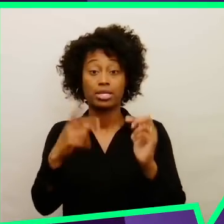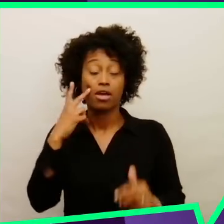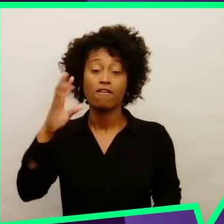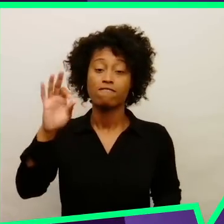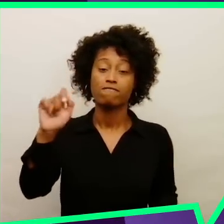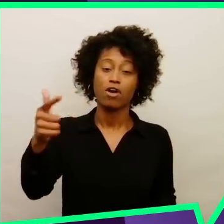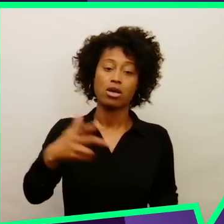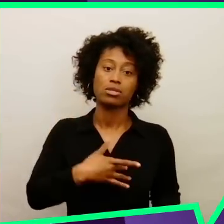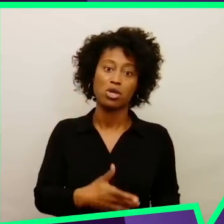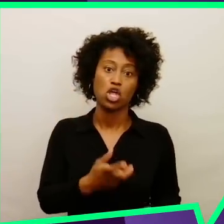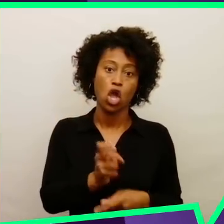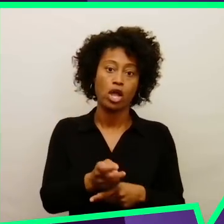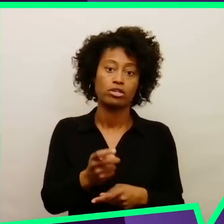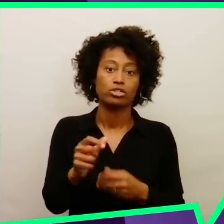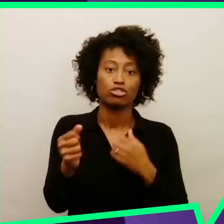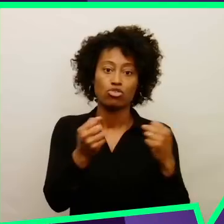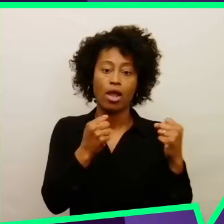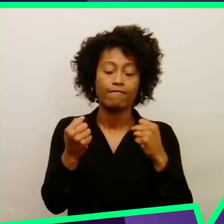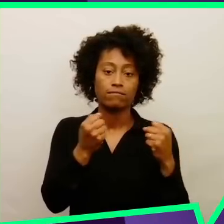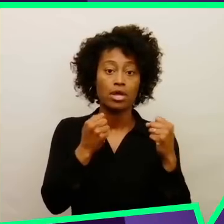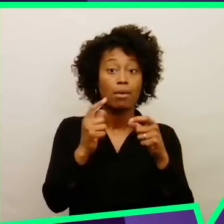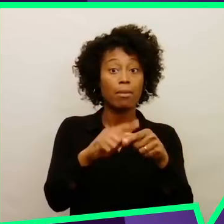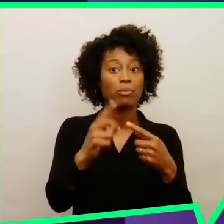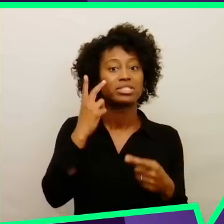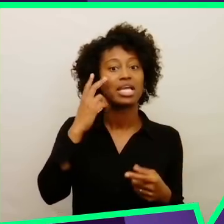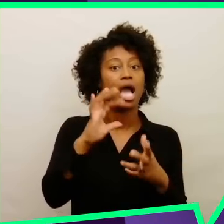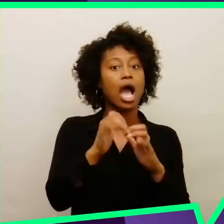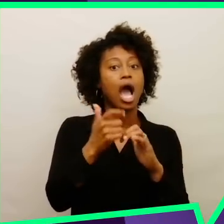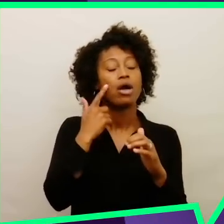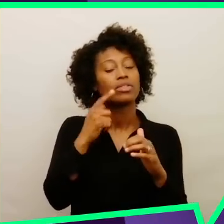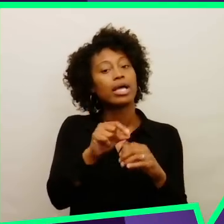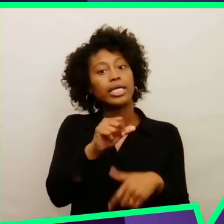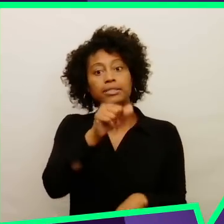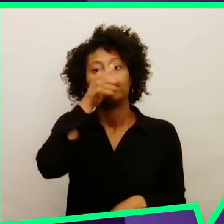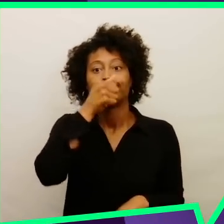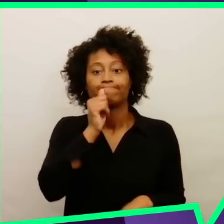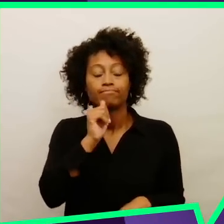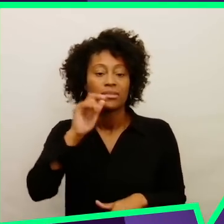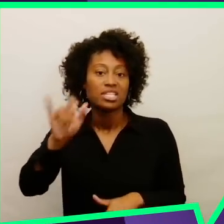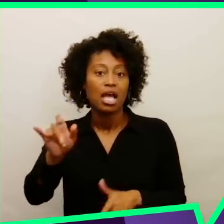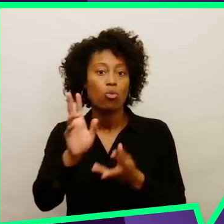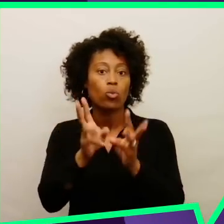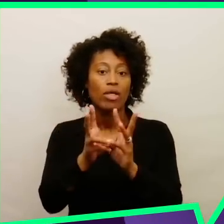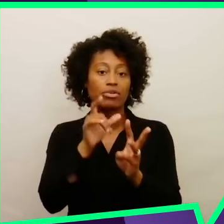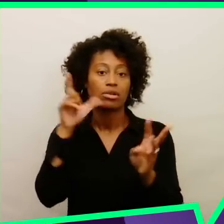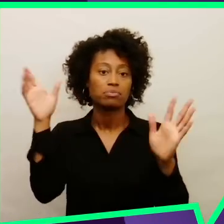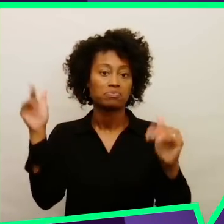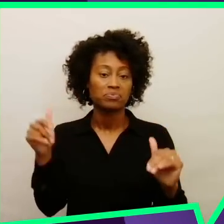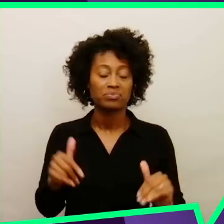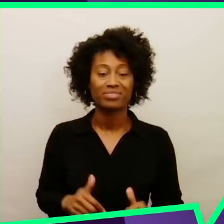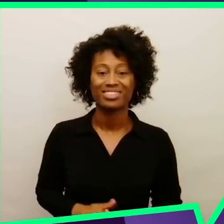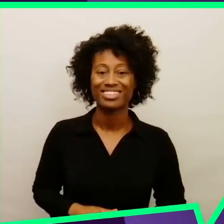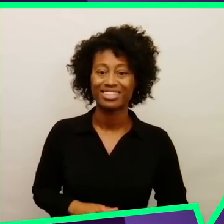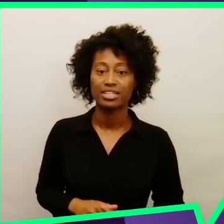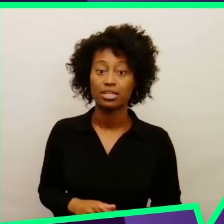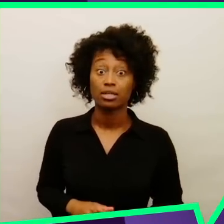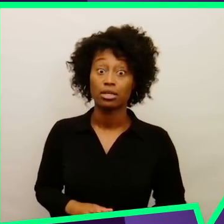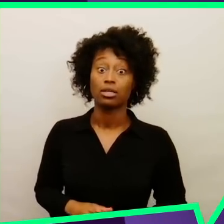but let's see how they deal with that inclement weather. There we are in reverse. I love it.